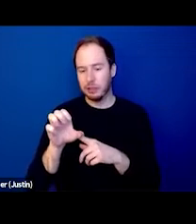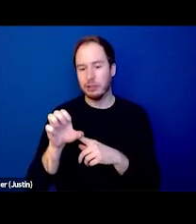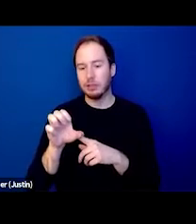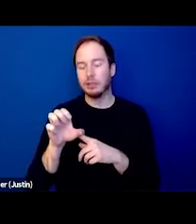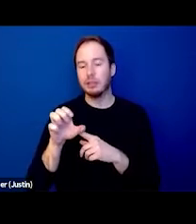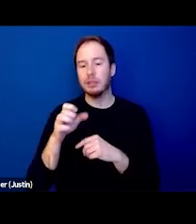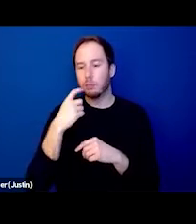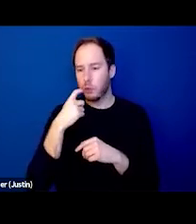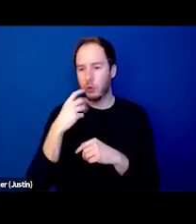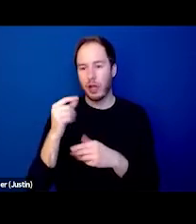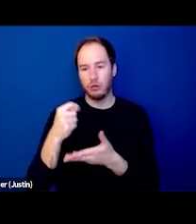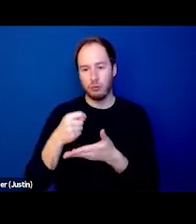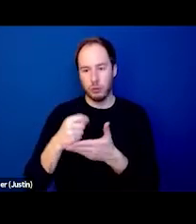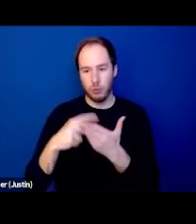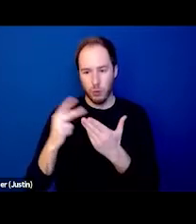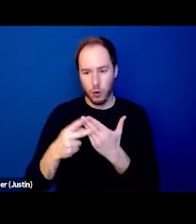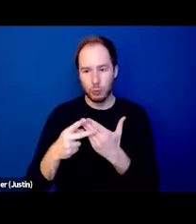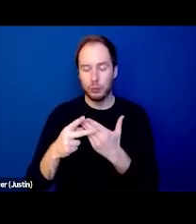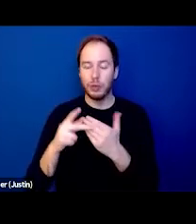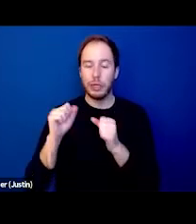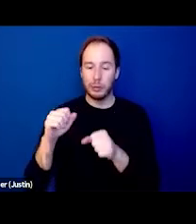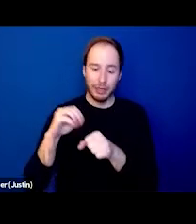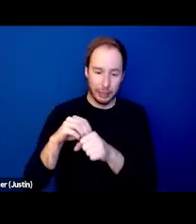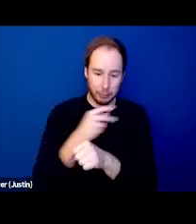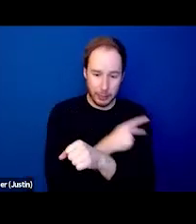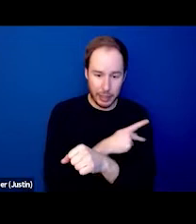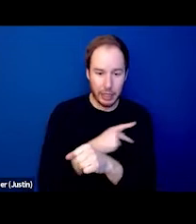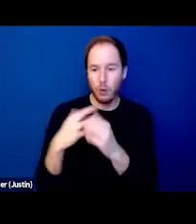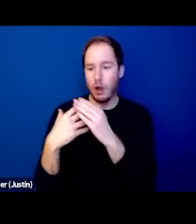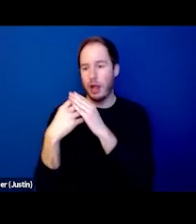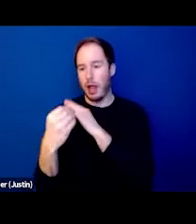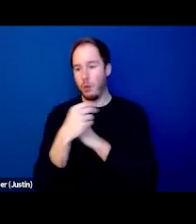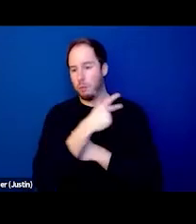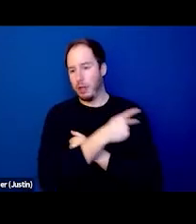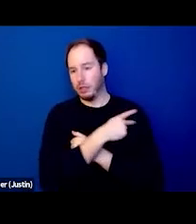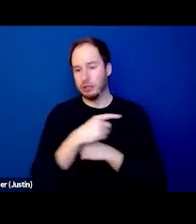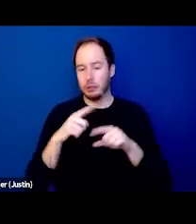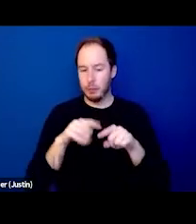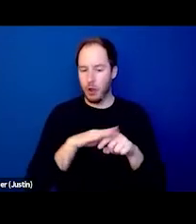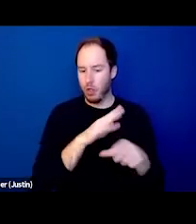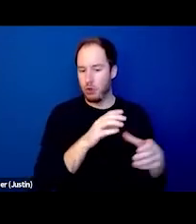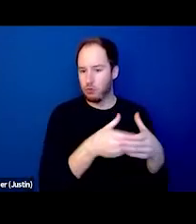Those can be inpatient, outpatient, depending on what the tribe offers.